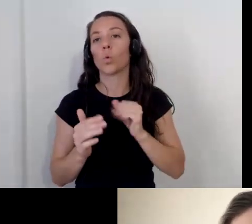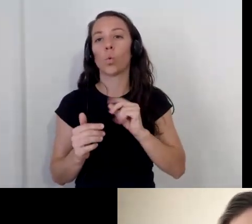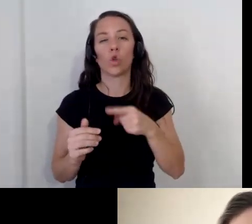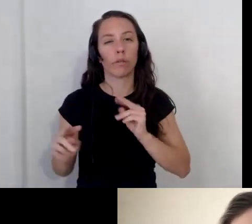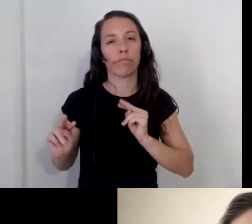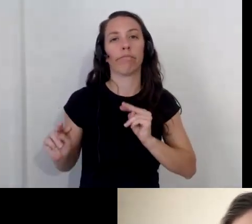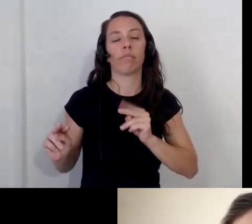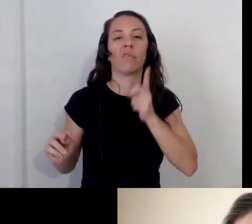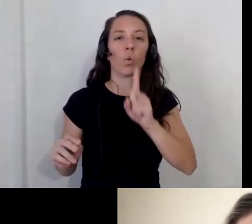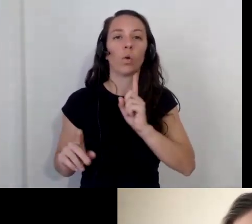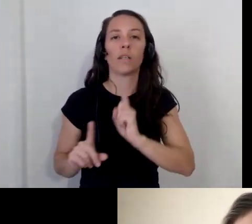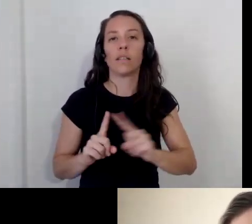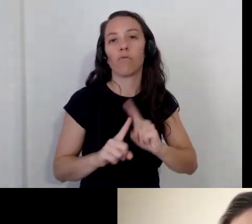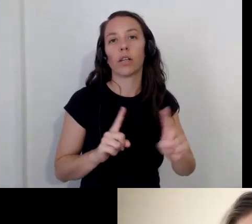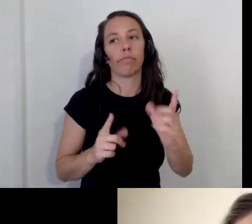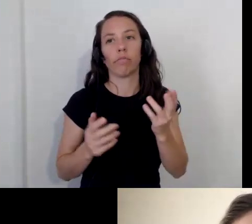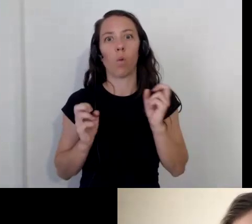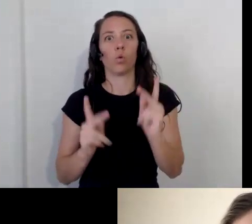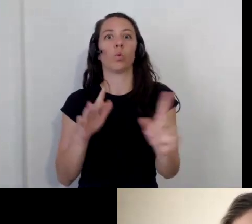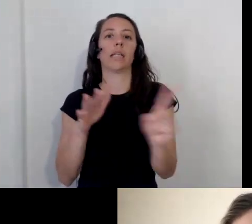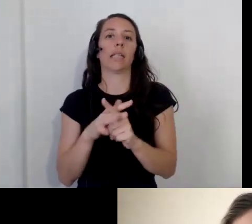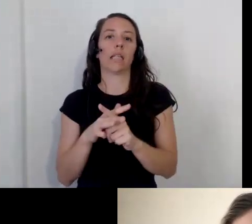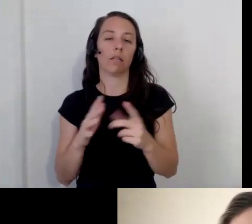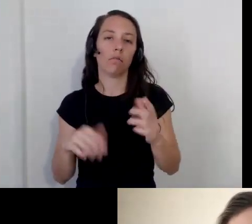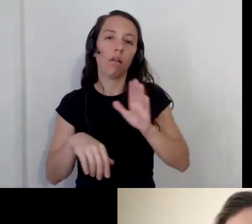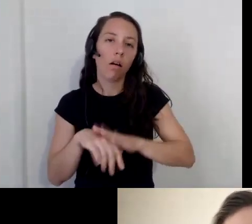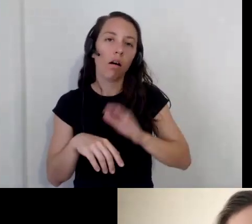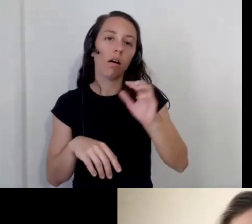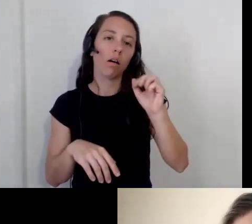the various different opportunities listed on Making Space. So hopefully